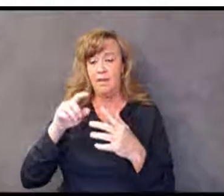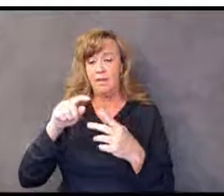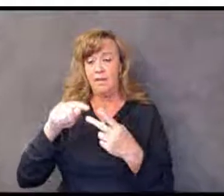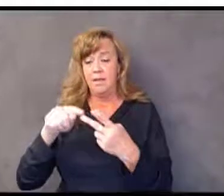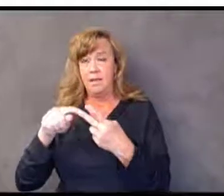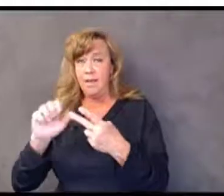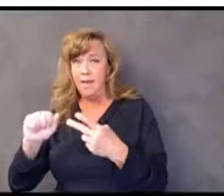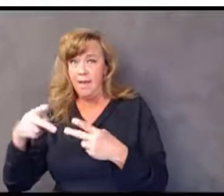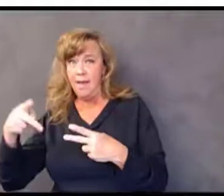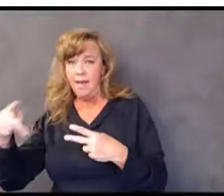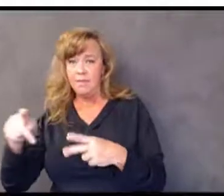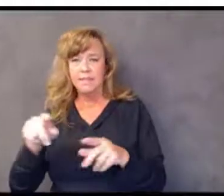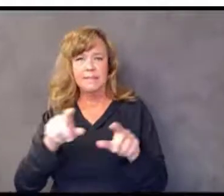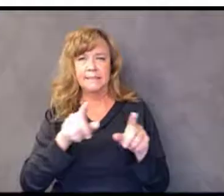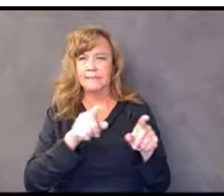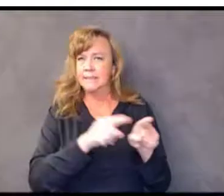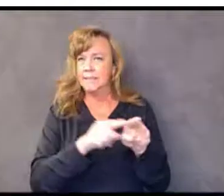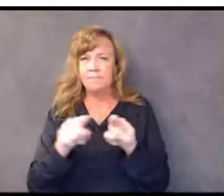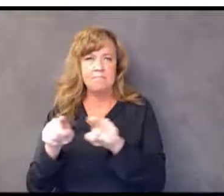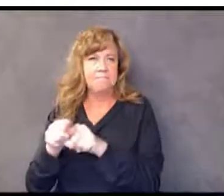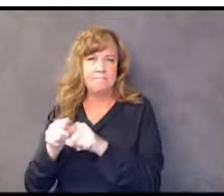in the downloaded application.